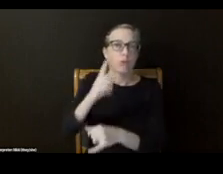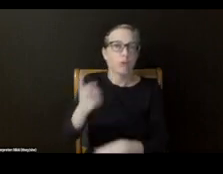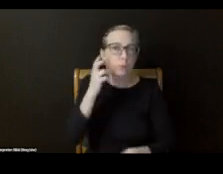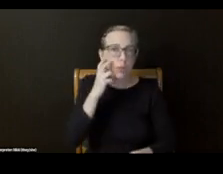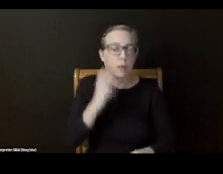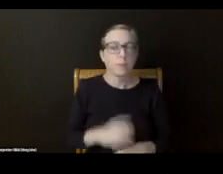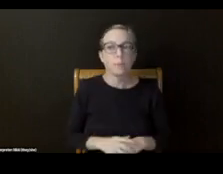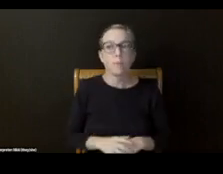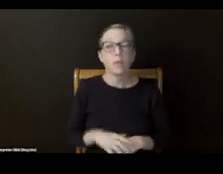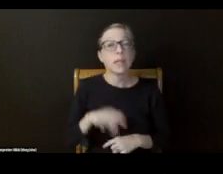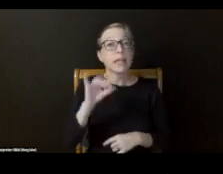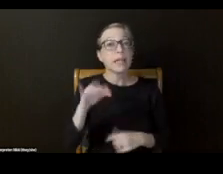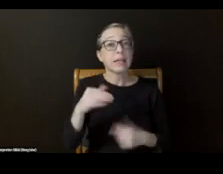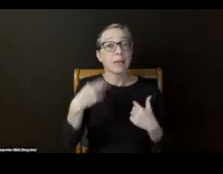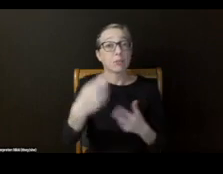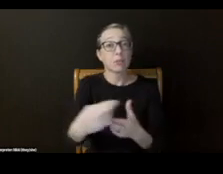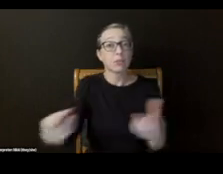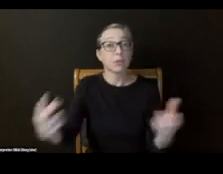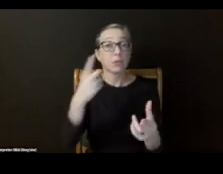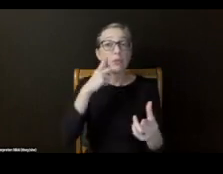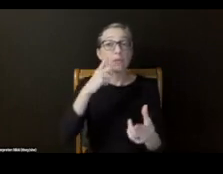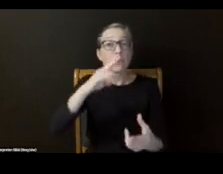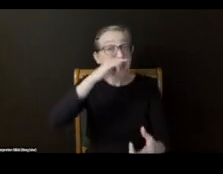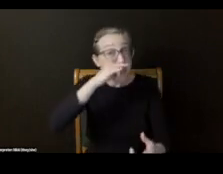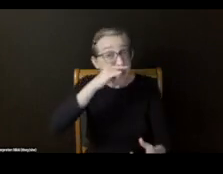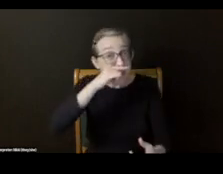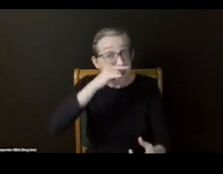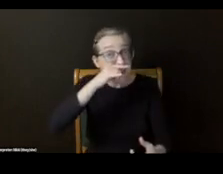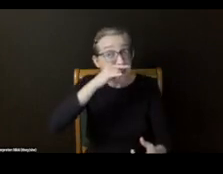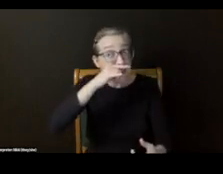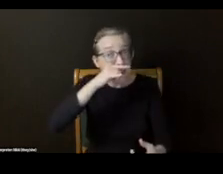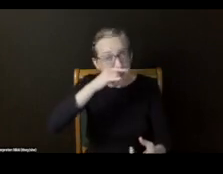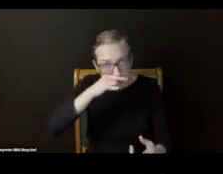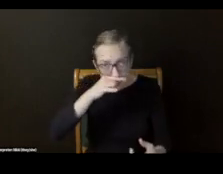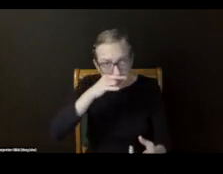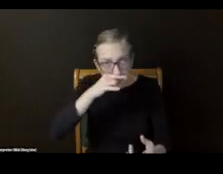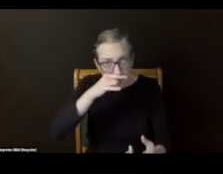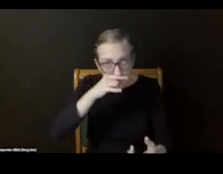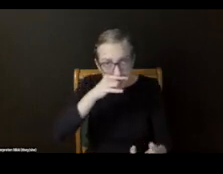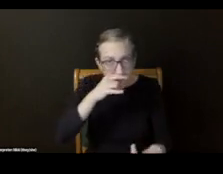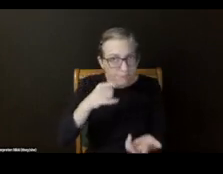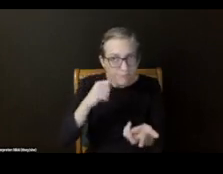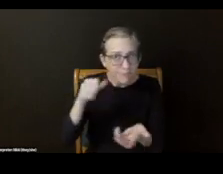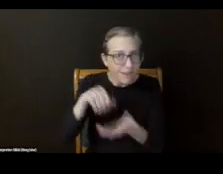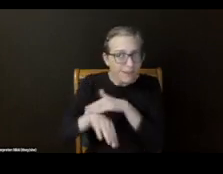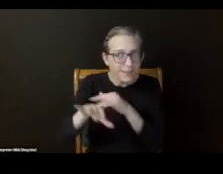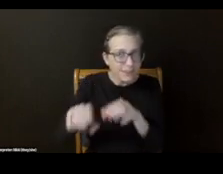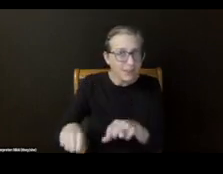it's not accessible to the parent who is blind. You know, she cannot use her screen reader or